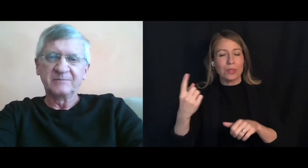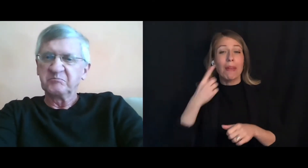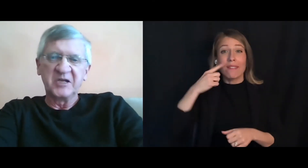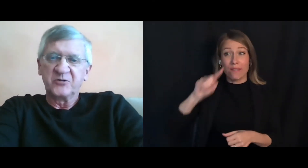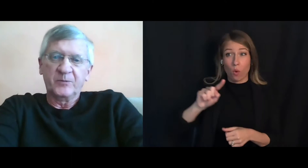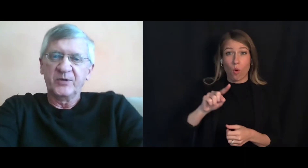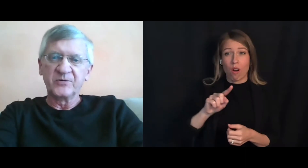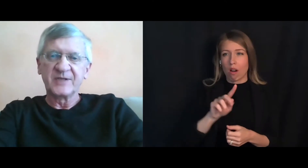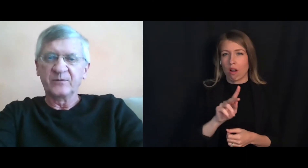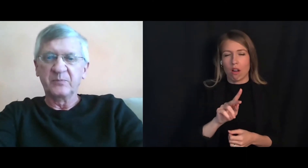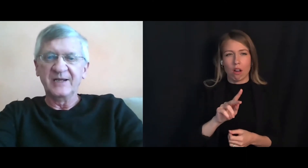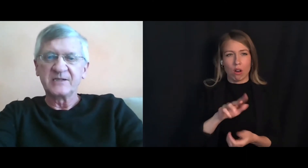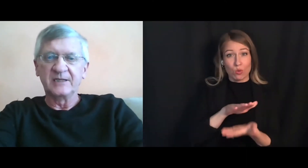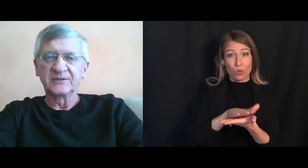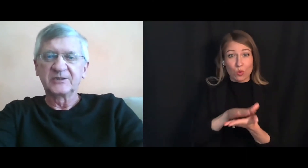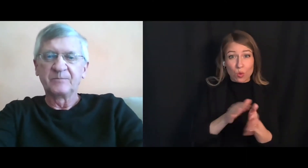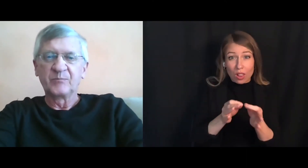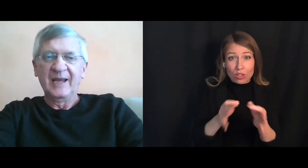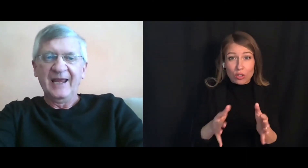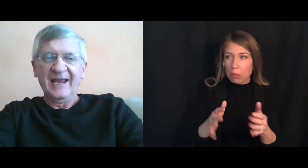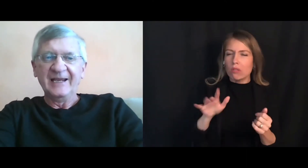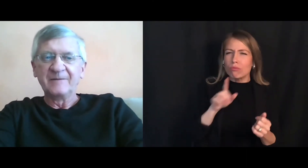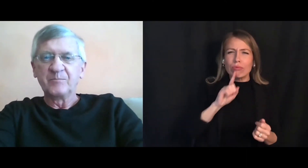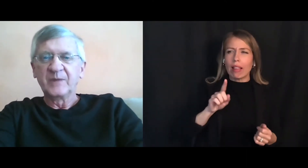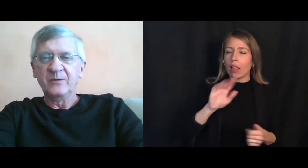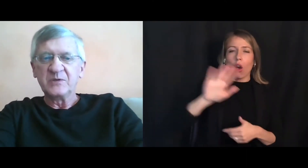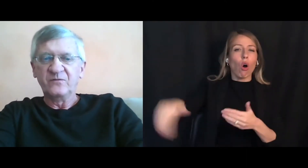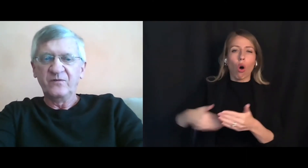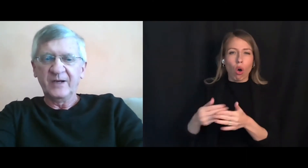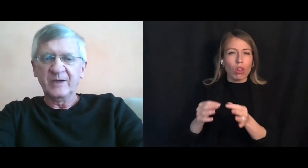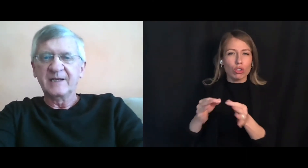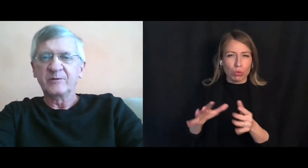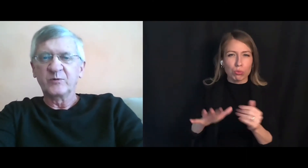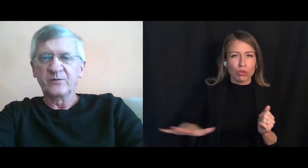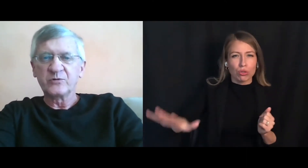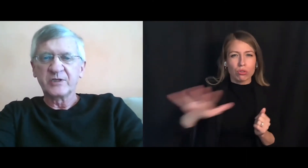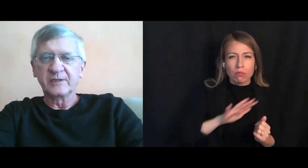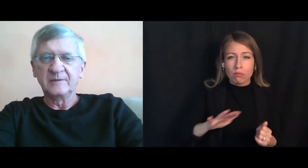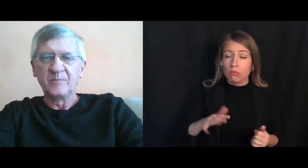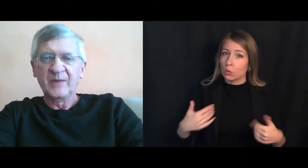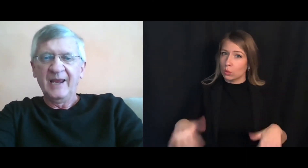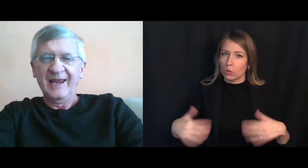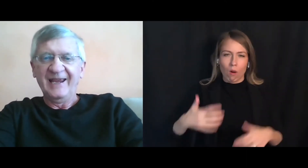and interpreters every place else. And it was very controversial.